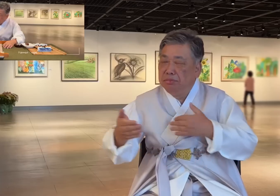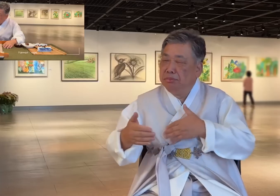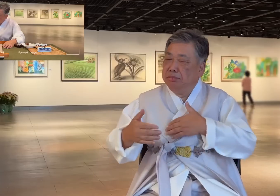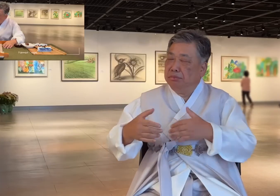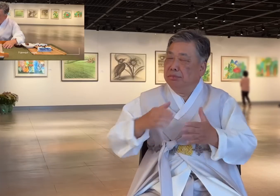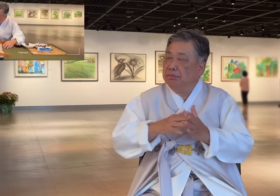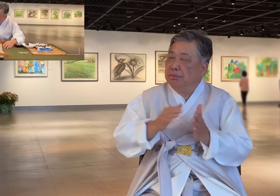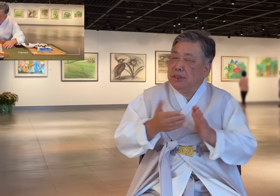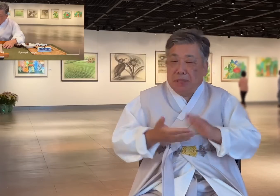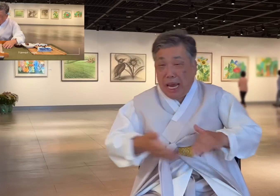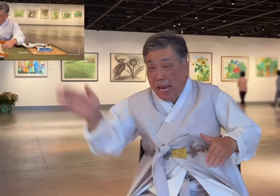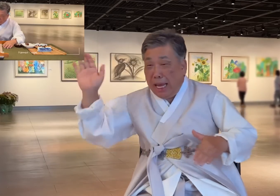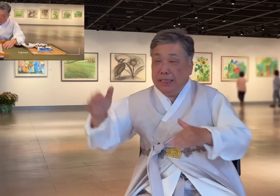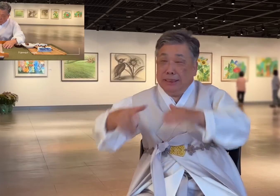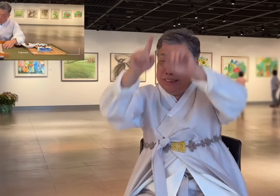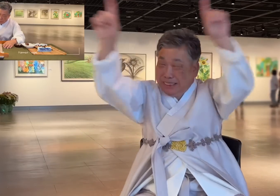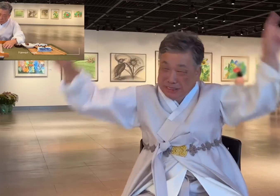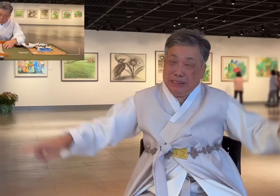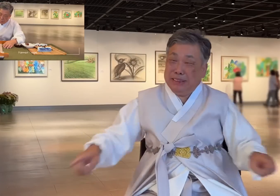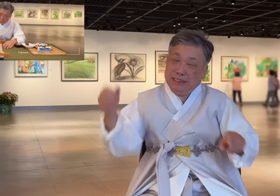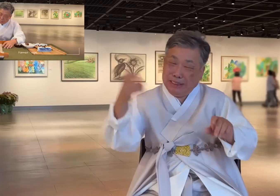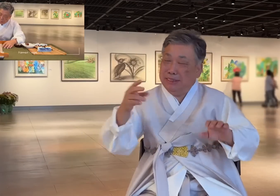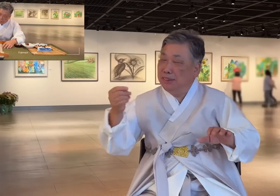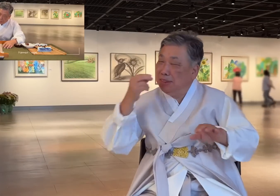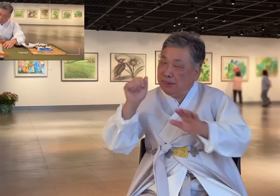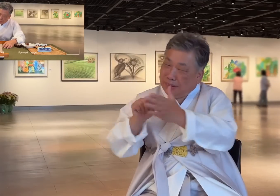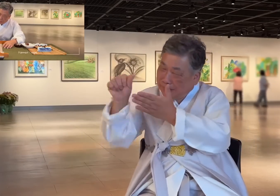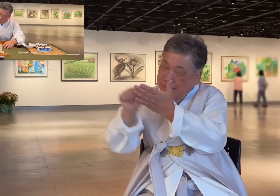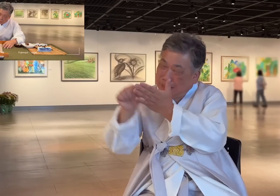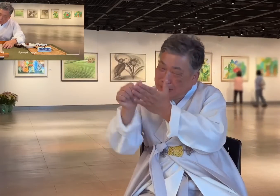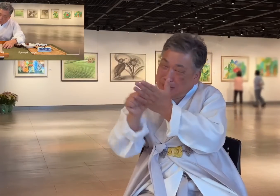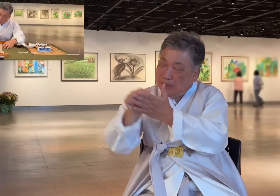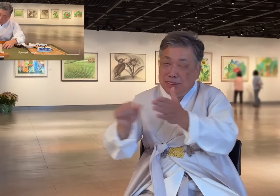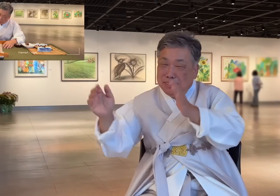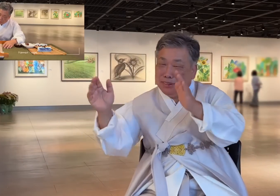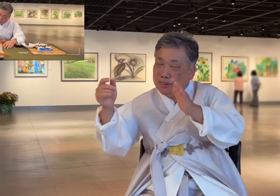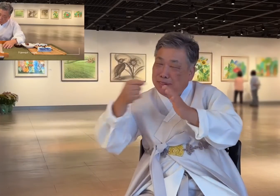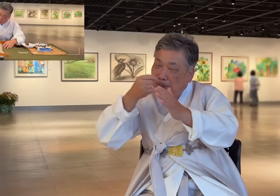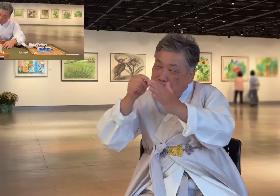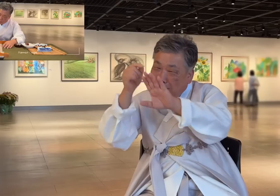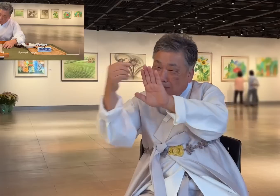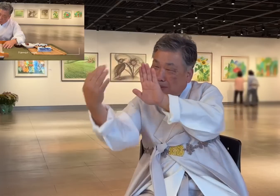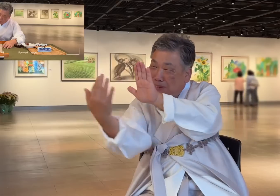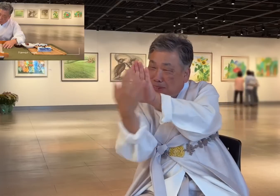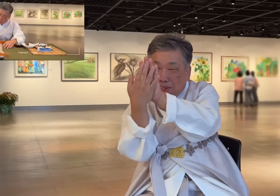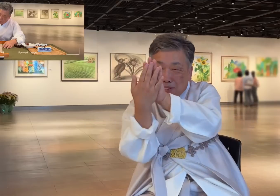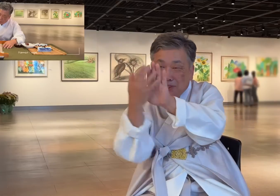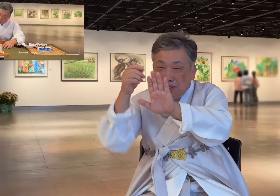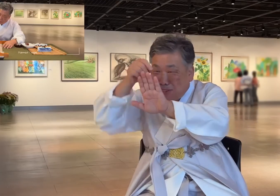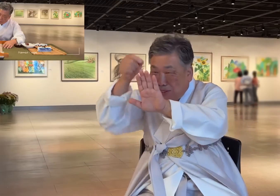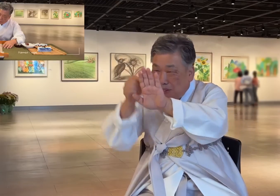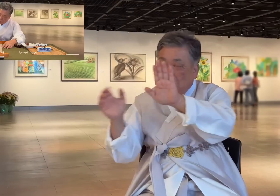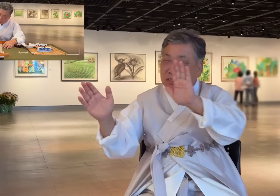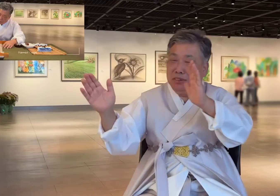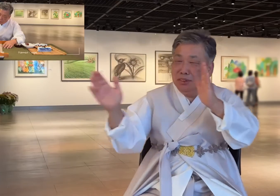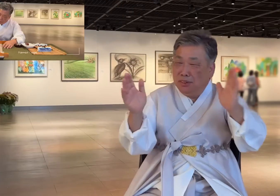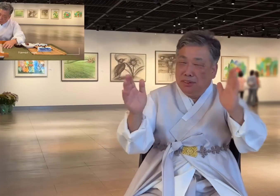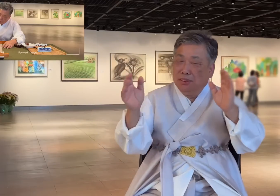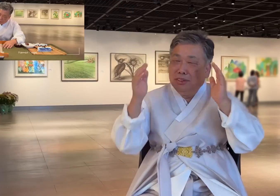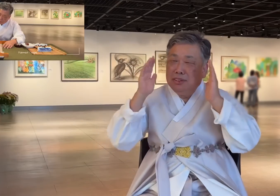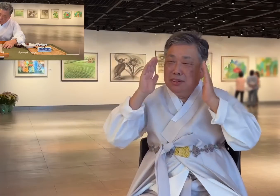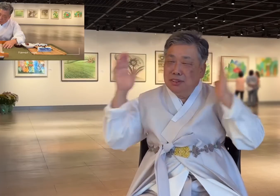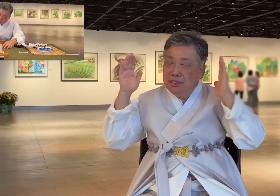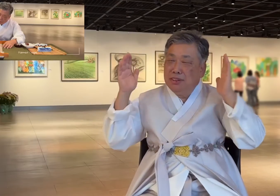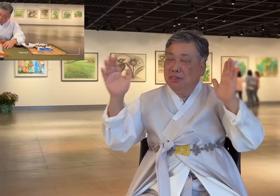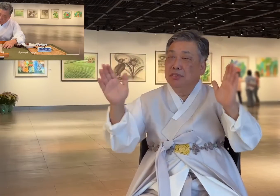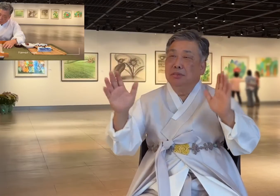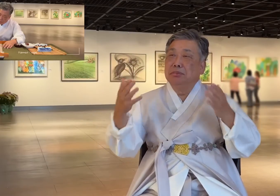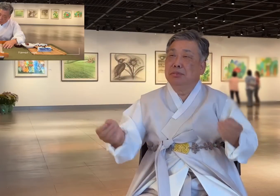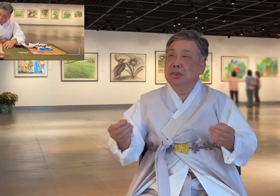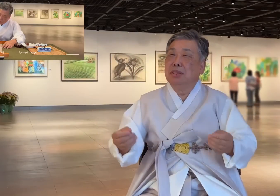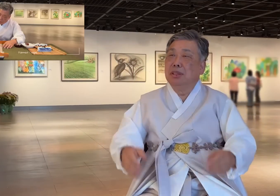I went home and drew as my teacher advised.